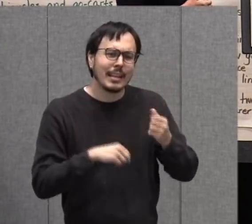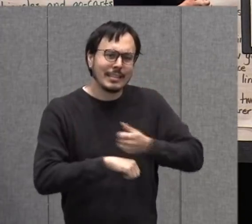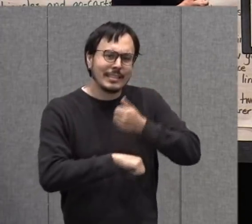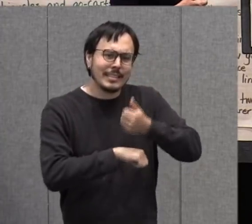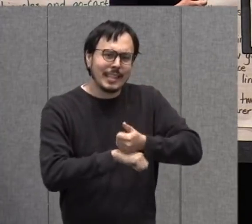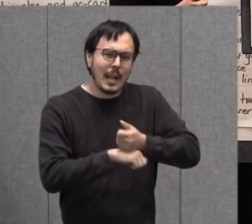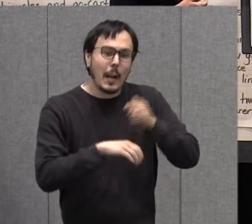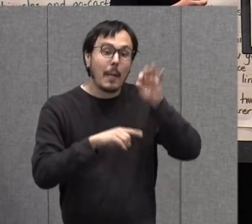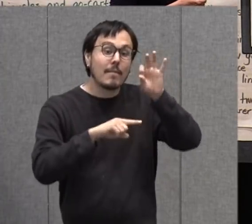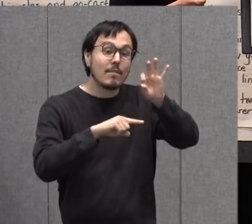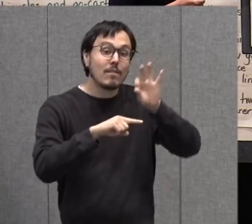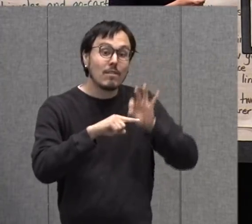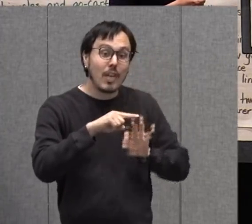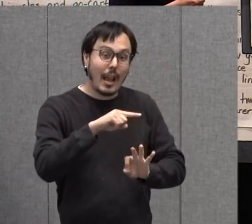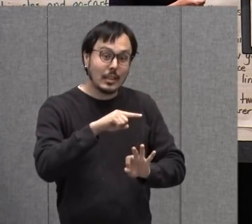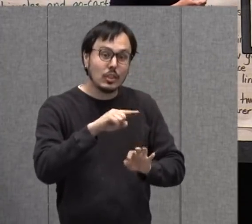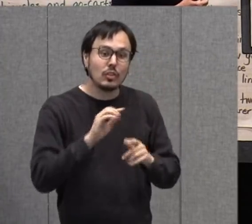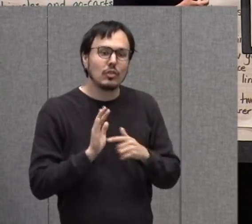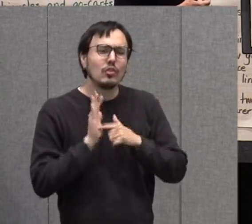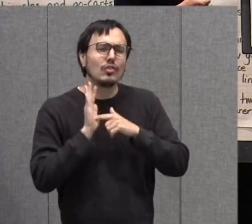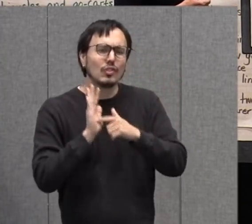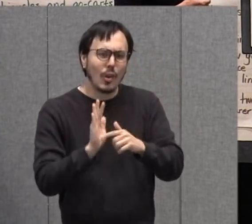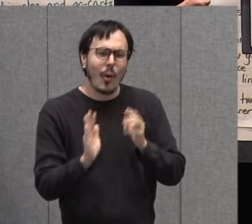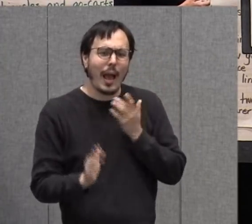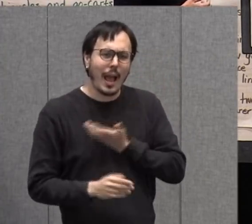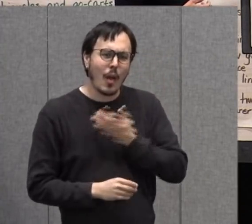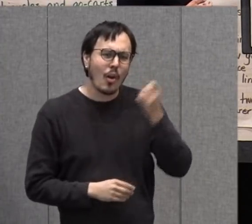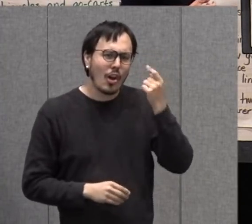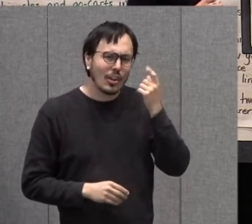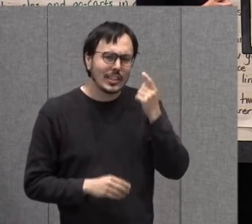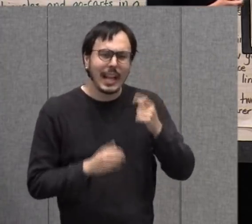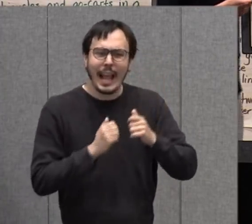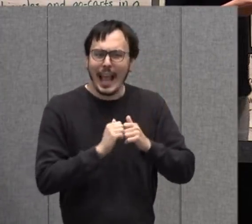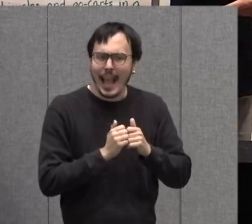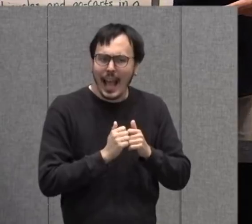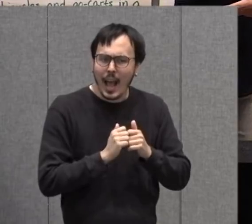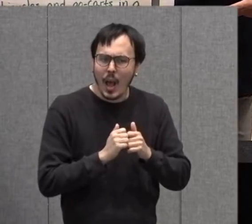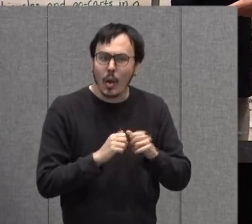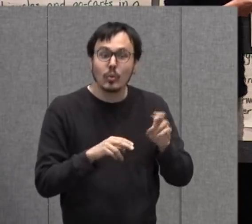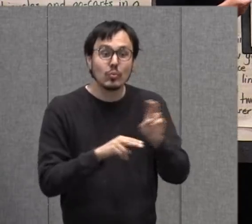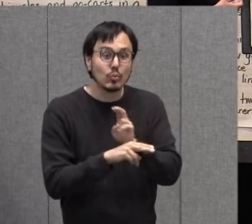how we can show what we know about fractions and number sense about them using the number line,